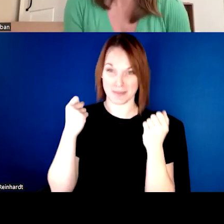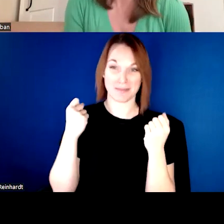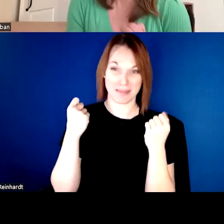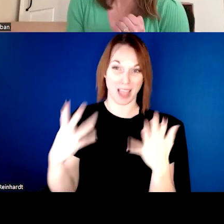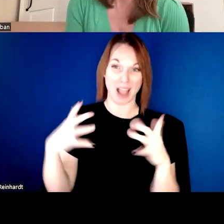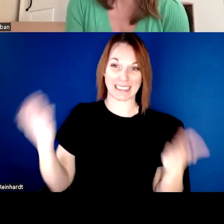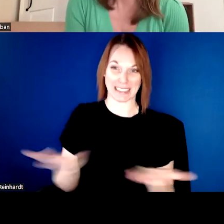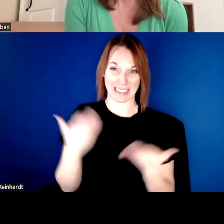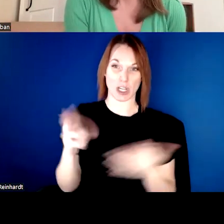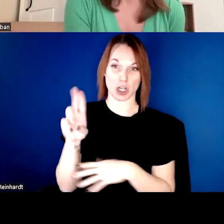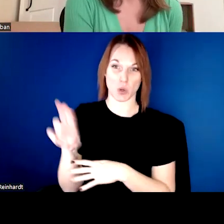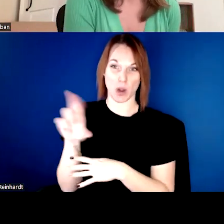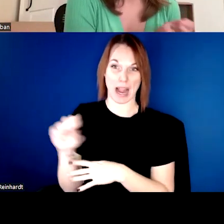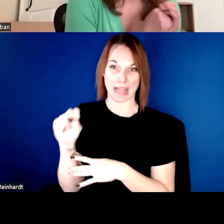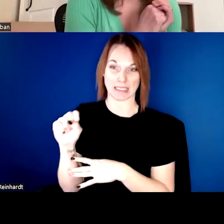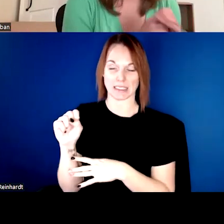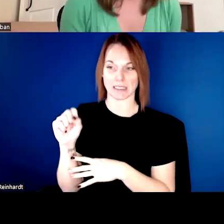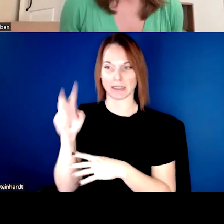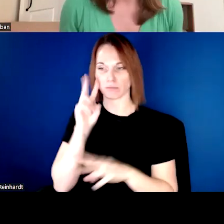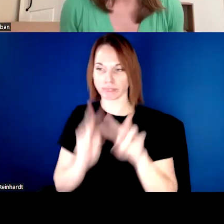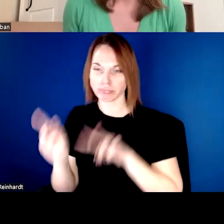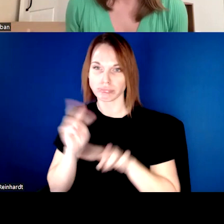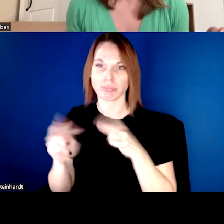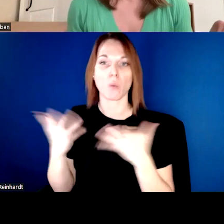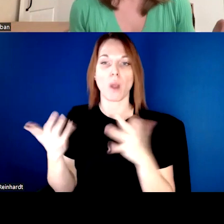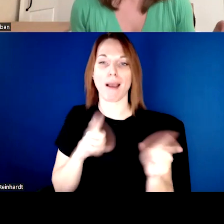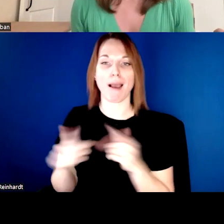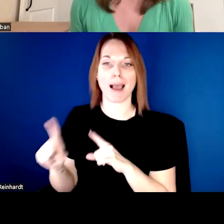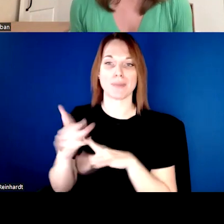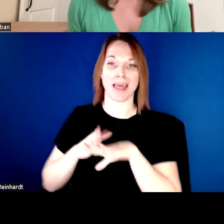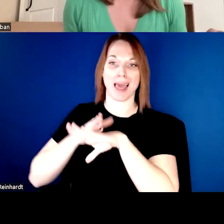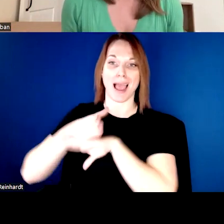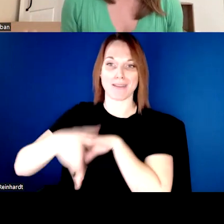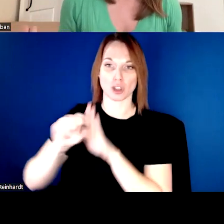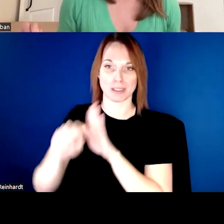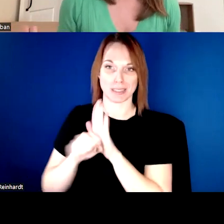happens after states require Personal Finance in high schools. So this means that it can be